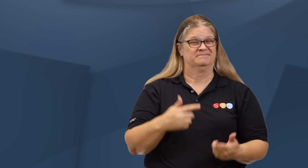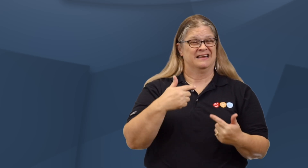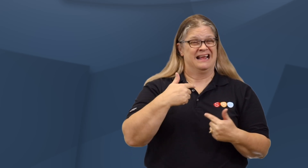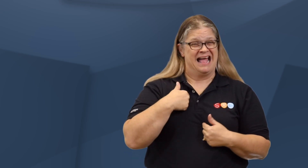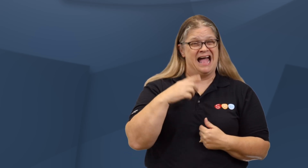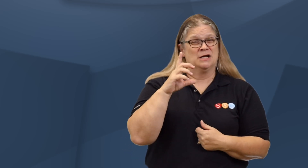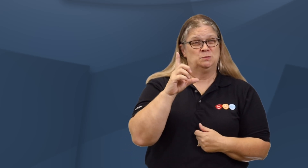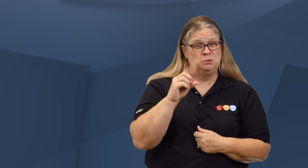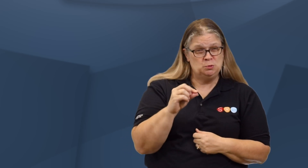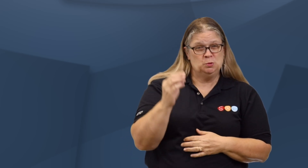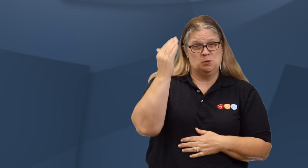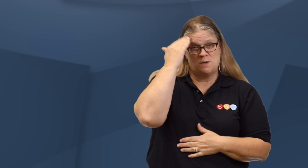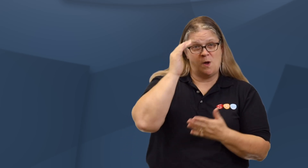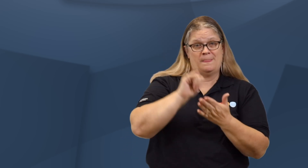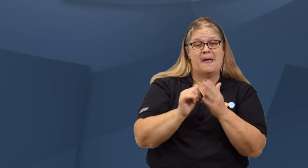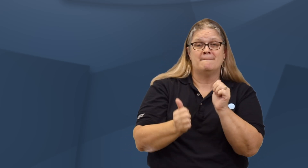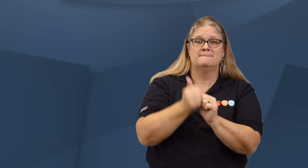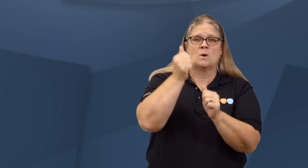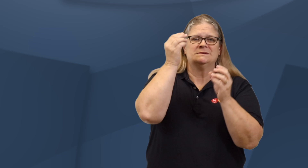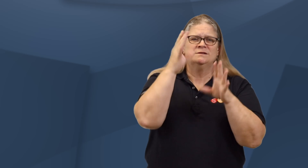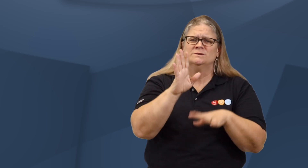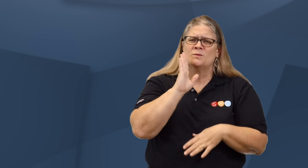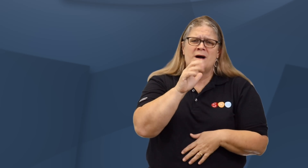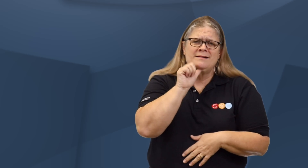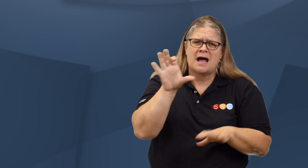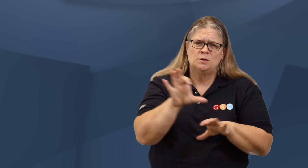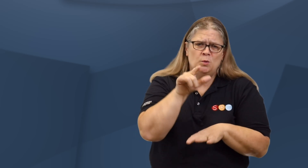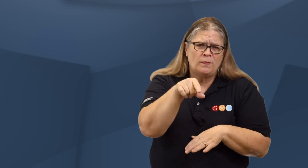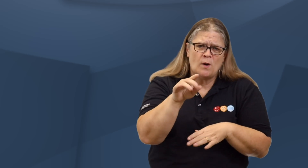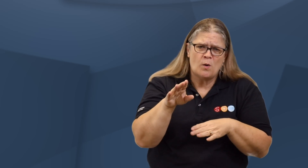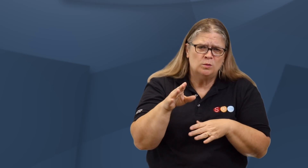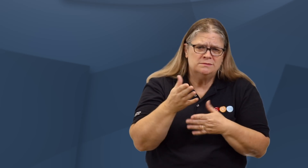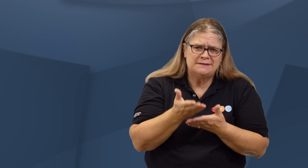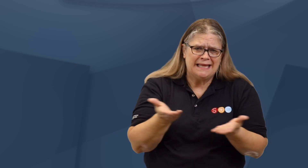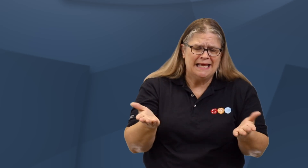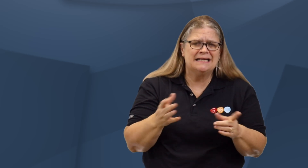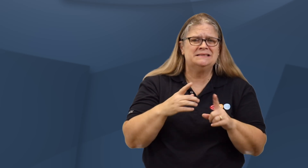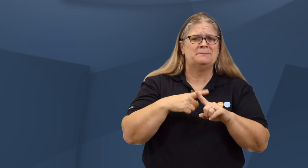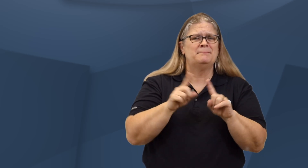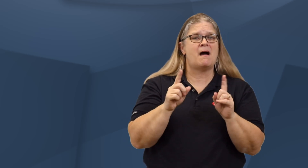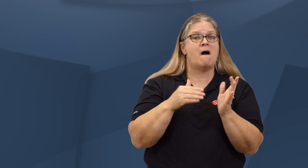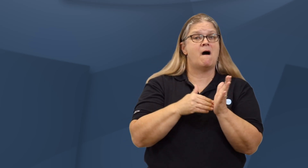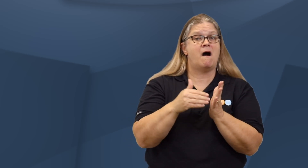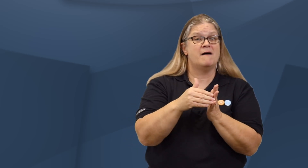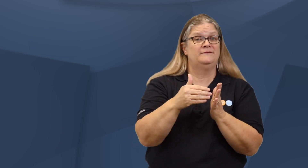I do know that most teachers will not do these things, but often,